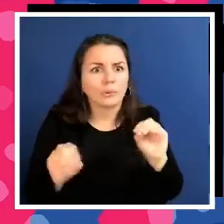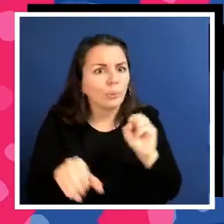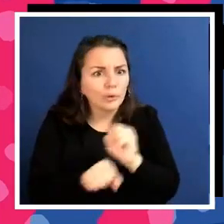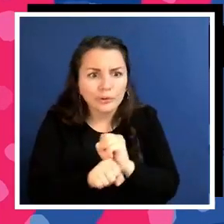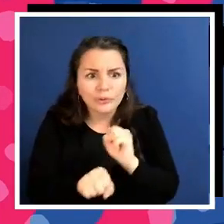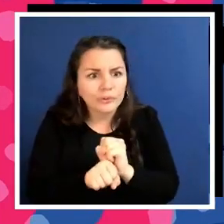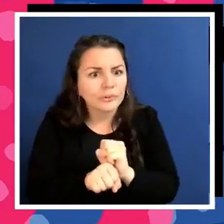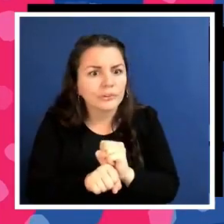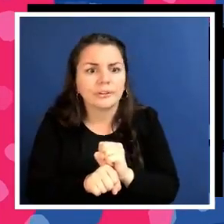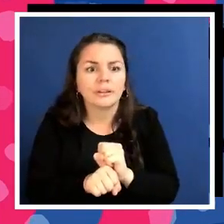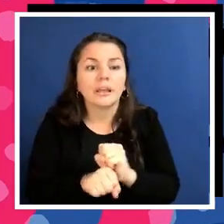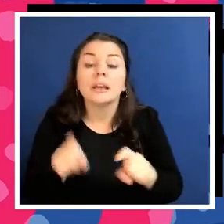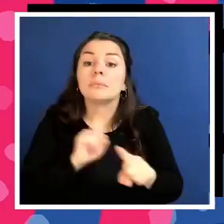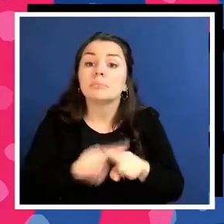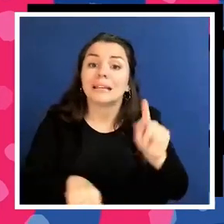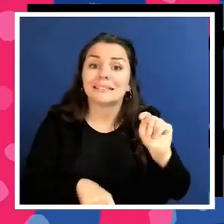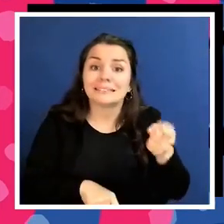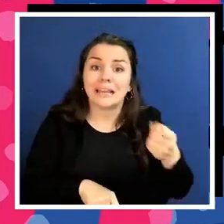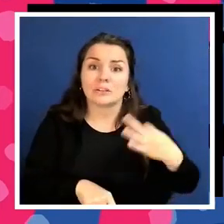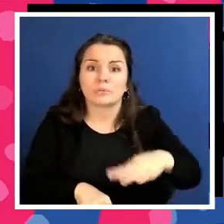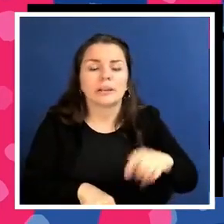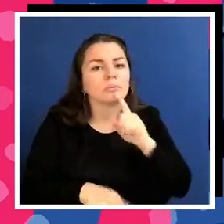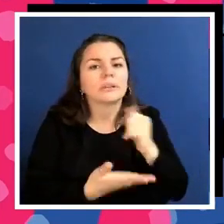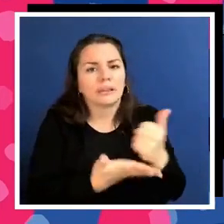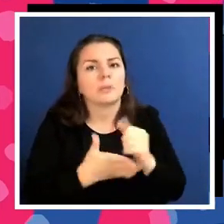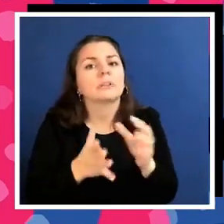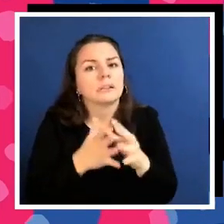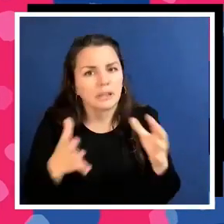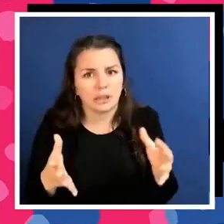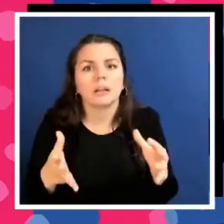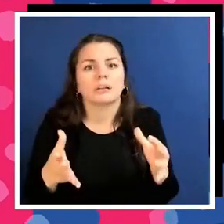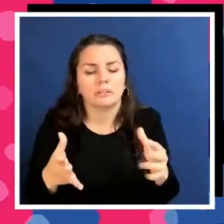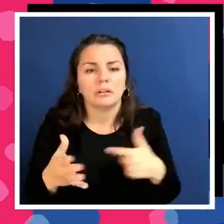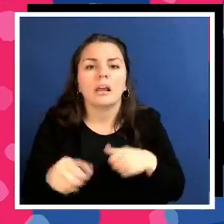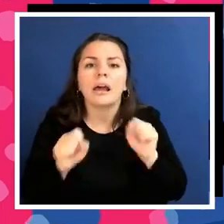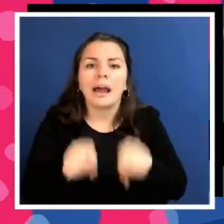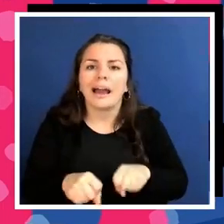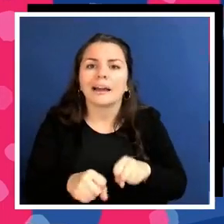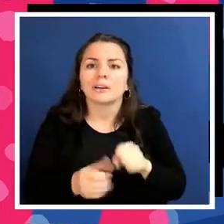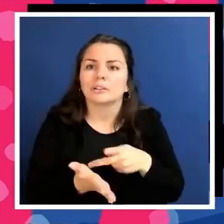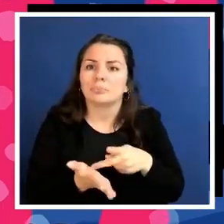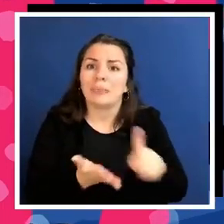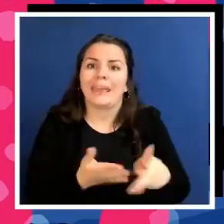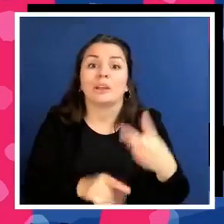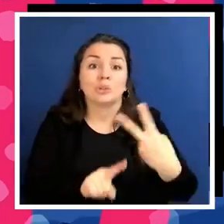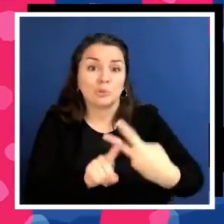NOT KNOWING WHEN YOUR NEXT